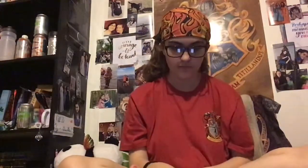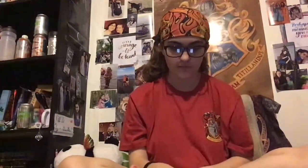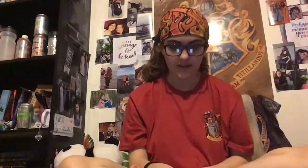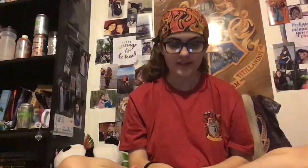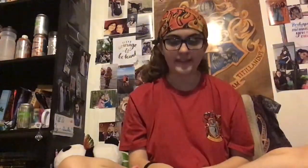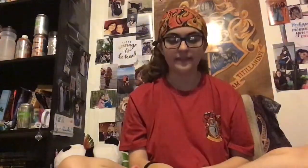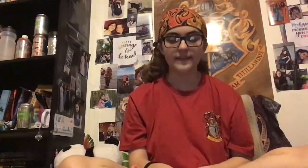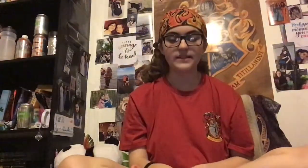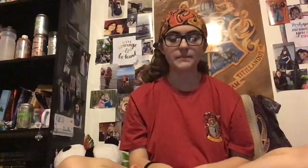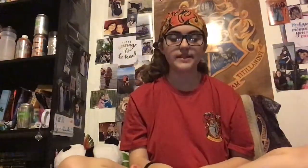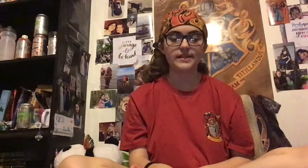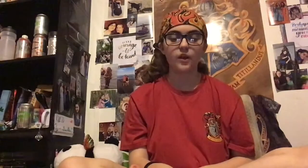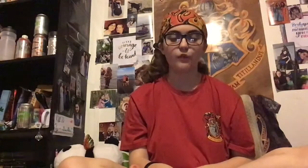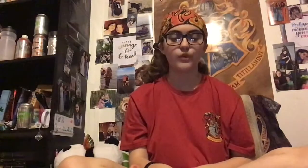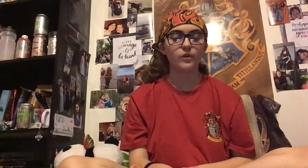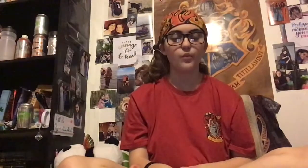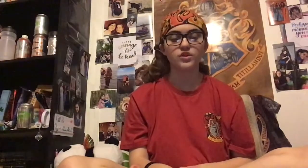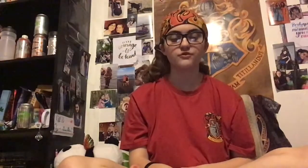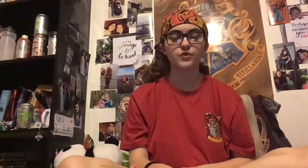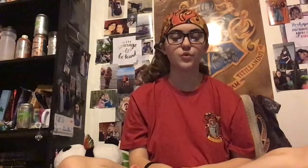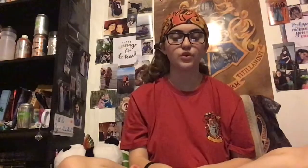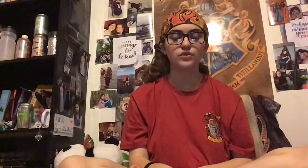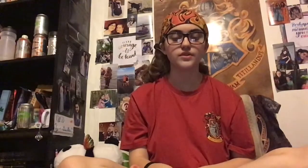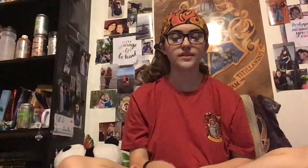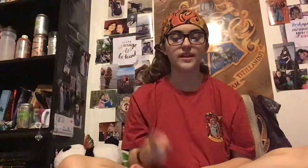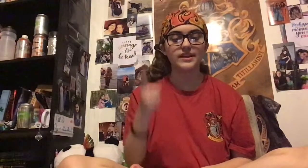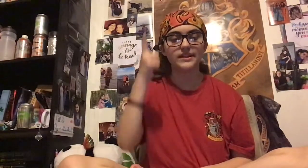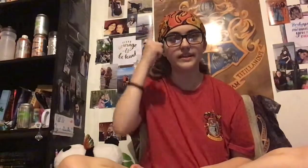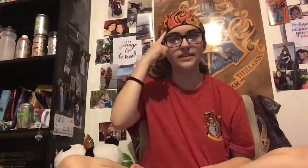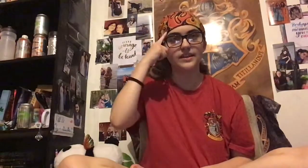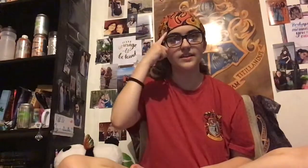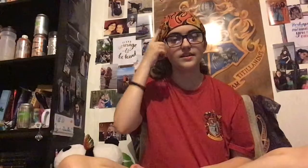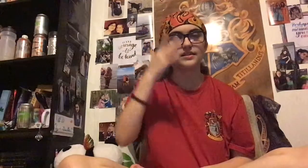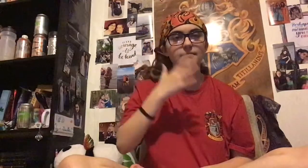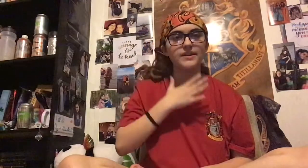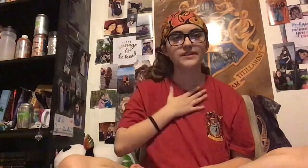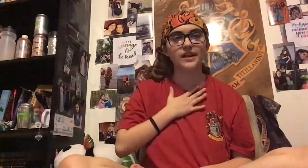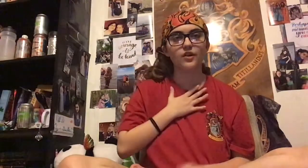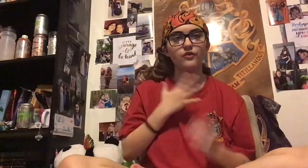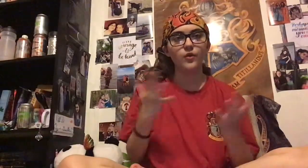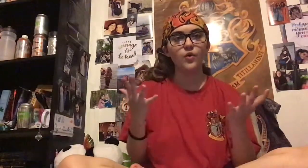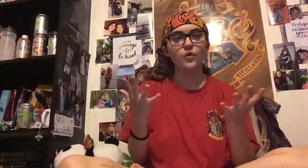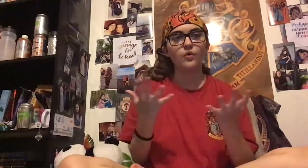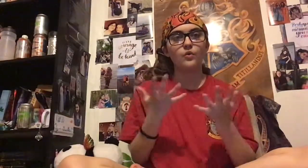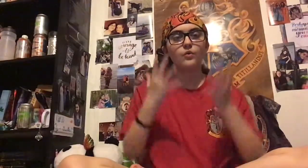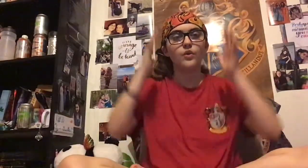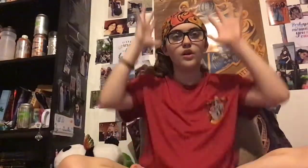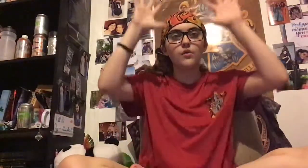And I think to myself what a wonderful world and I think to myself what a wonderful